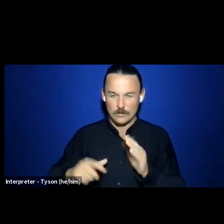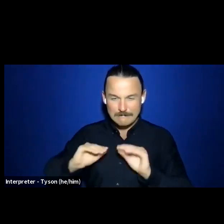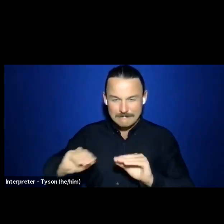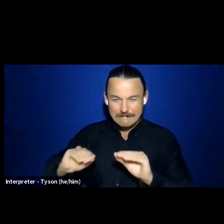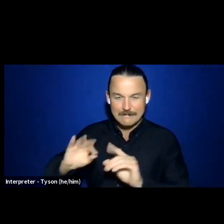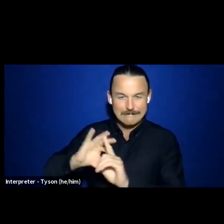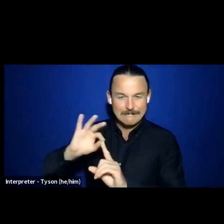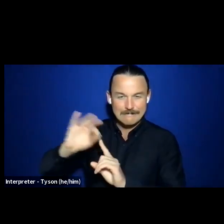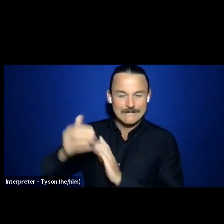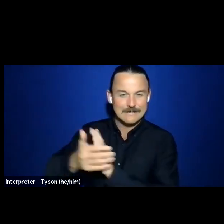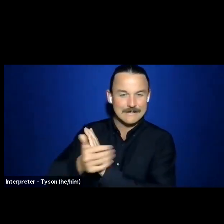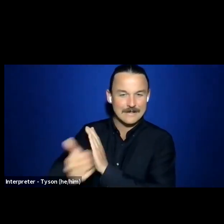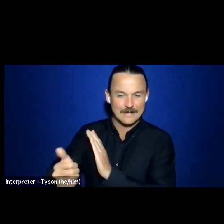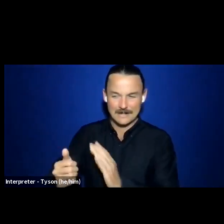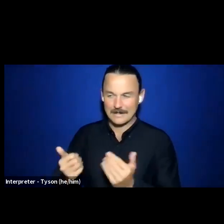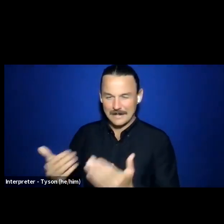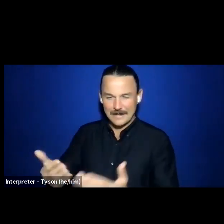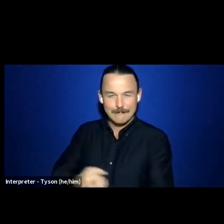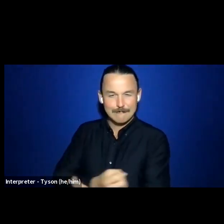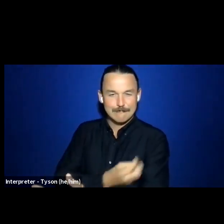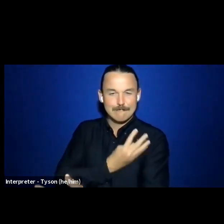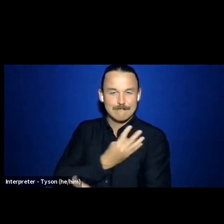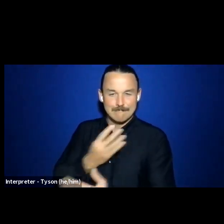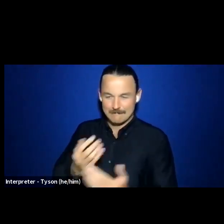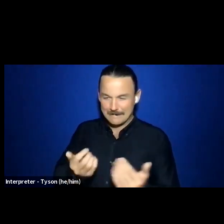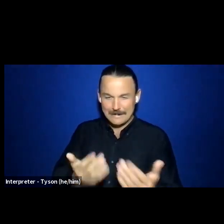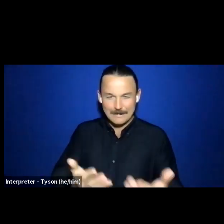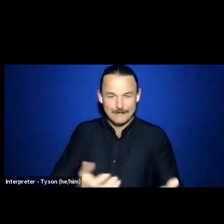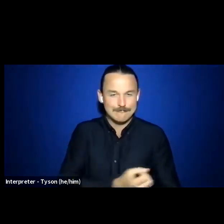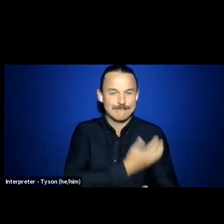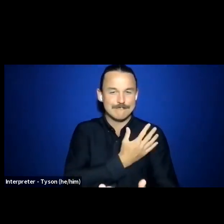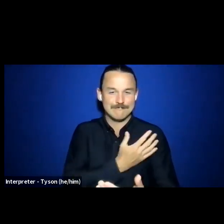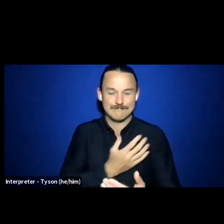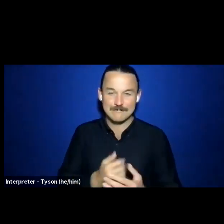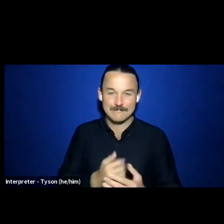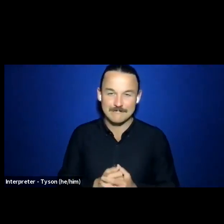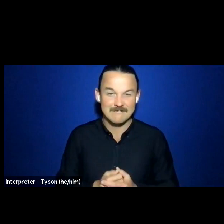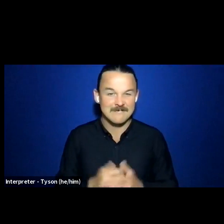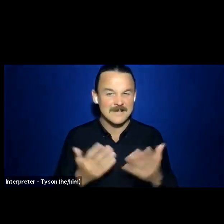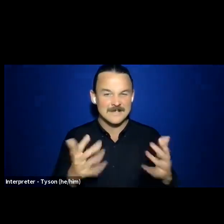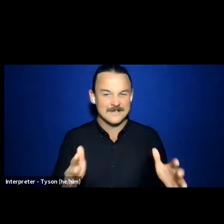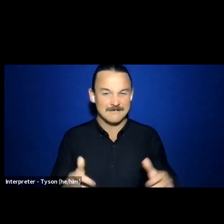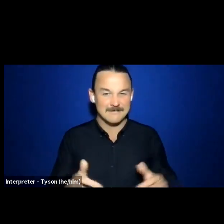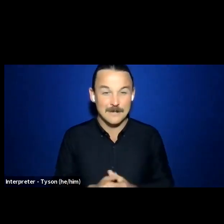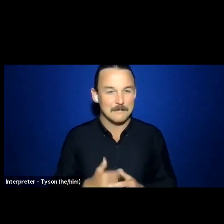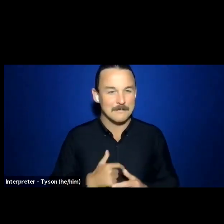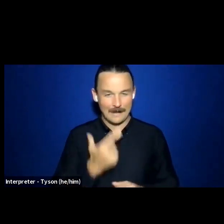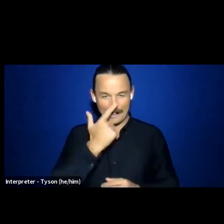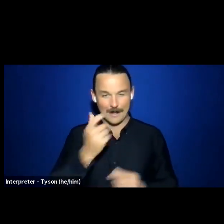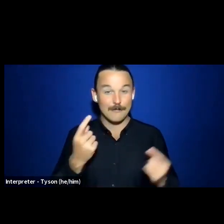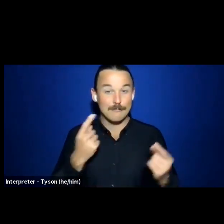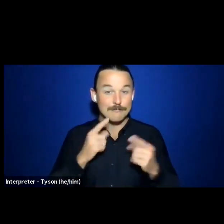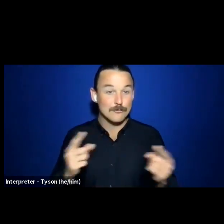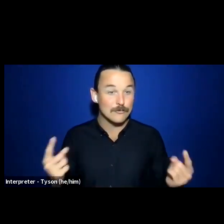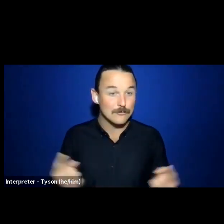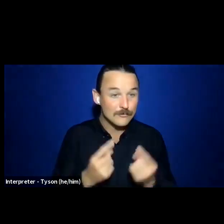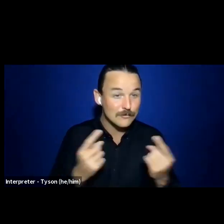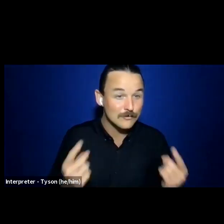inspire others and inspire others, and this year's winner has demonstrated all of the above. I'm honored to present this year's honored to present this year's